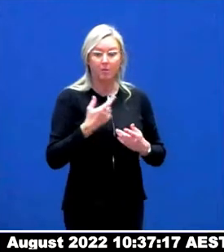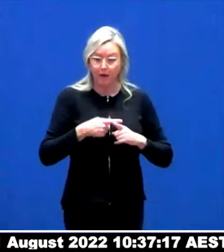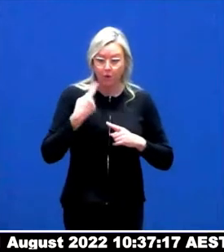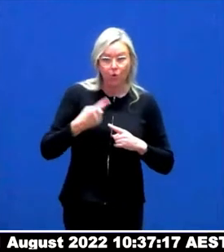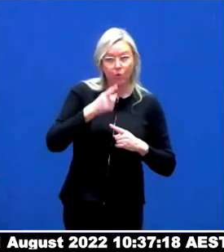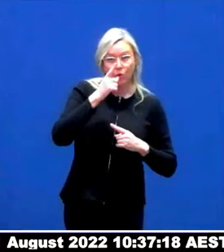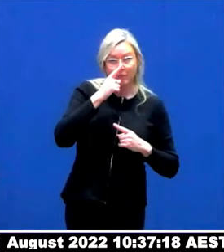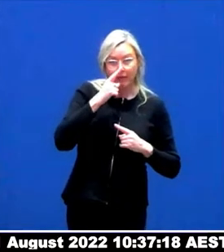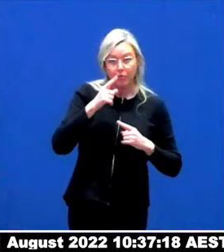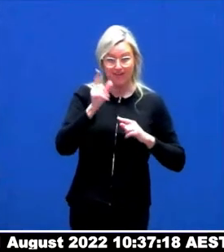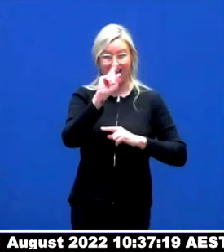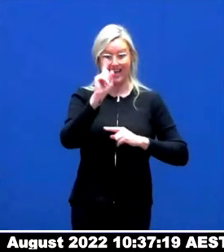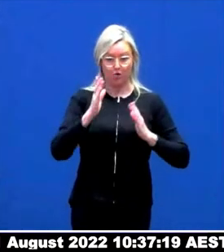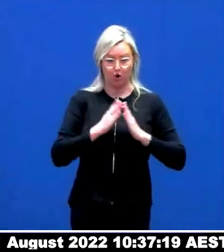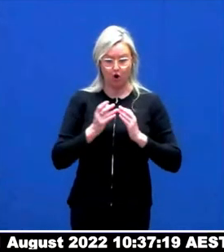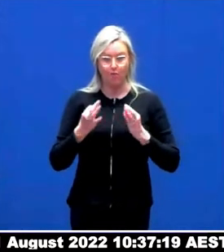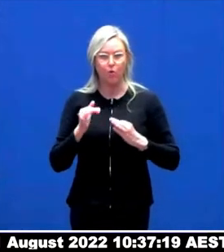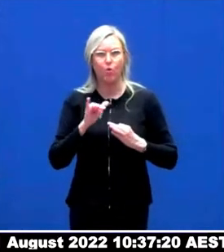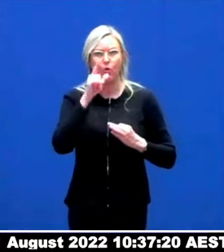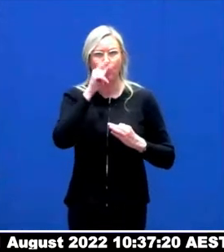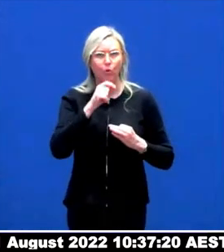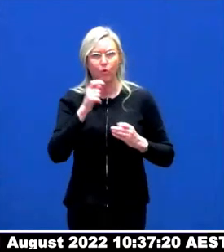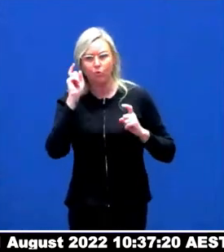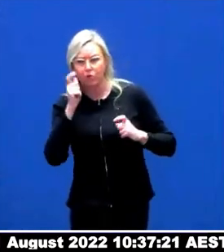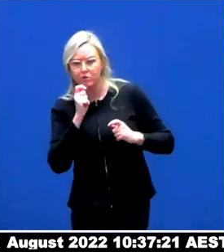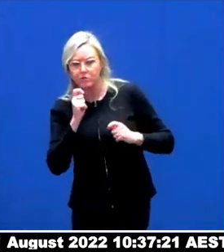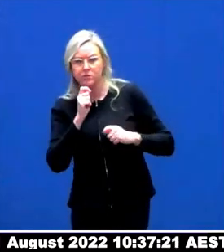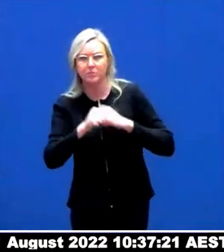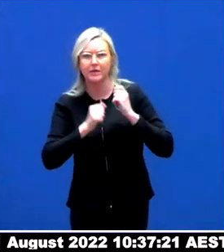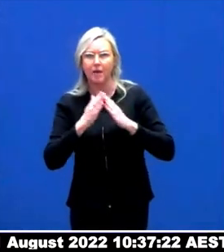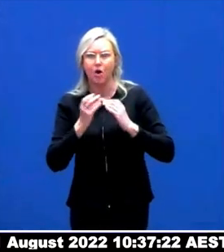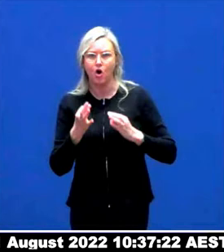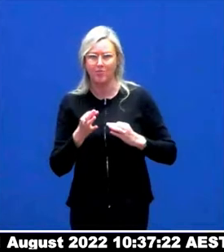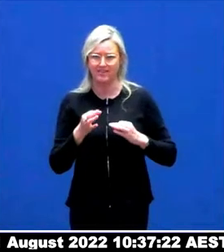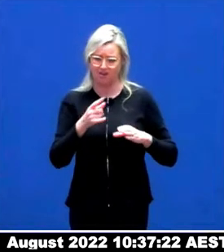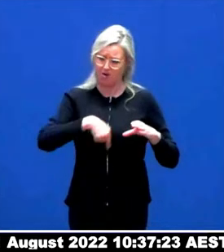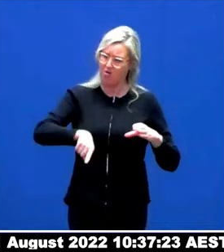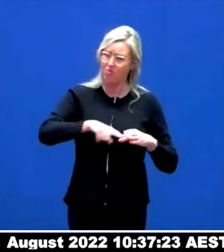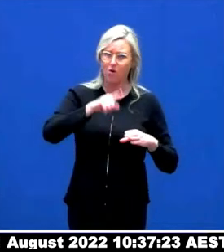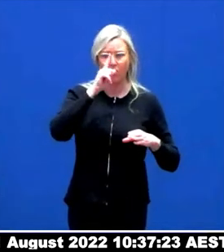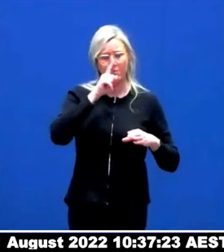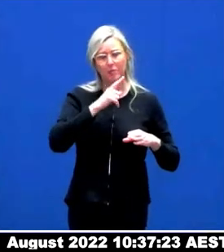risk of homelessness, those circumstances put them among the most vulnerable members of